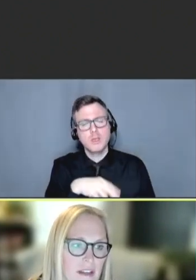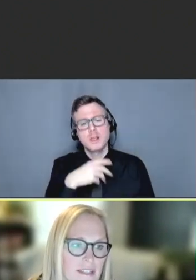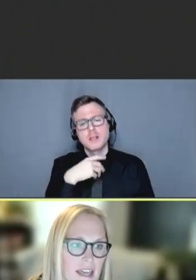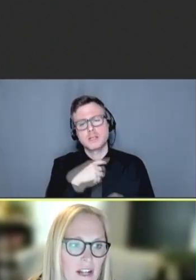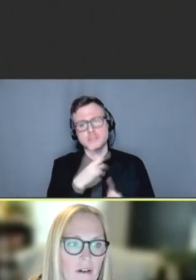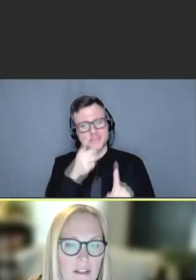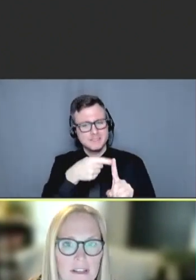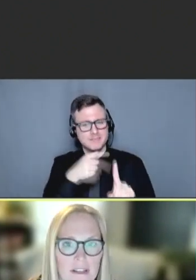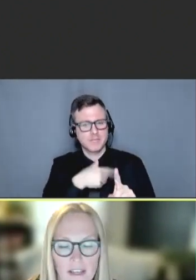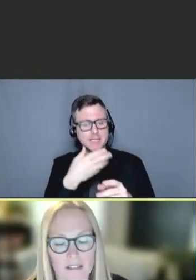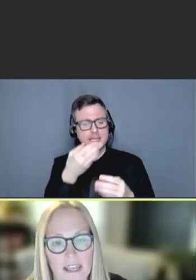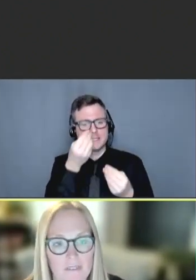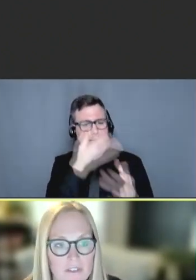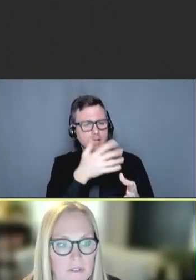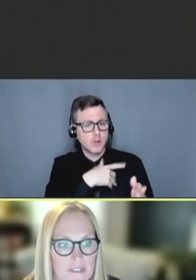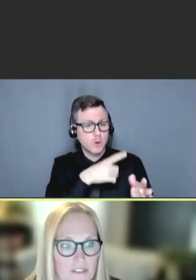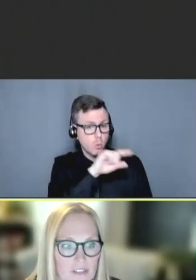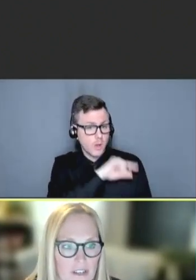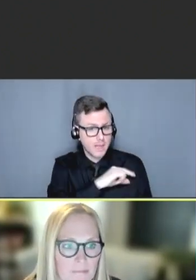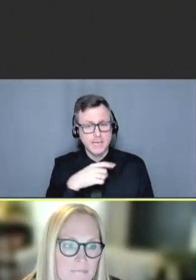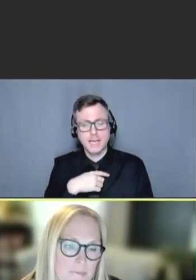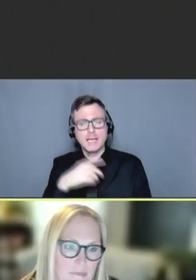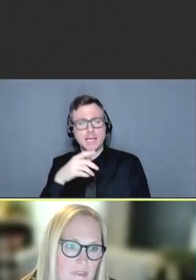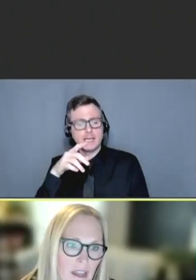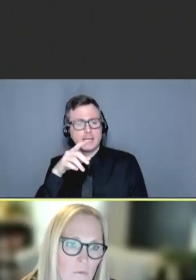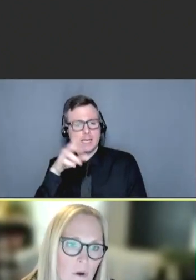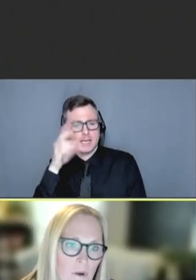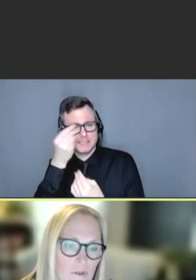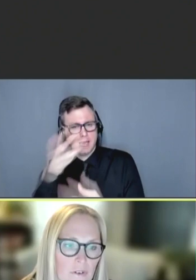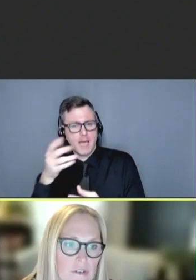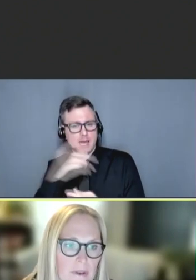on data quality and data visualization. I won't go over those.